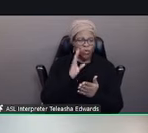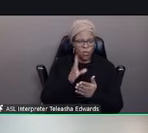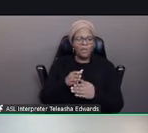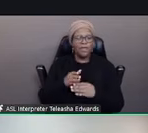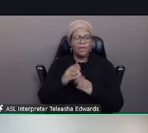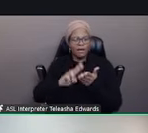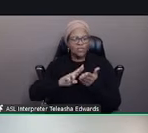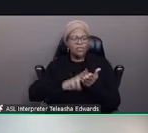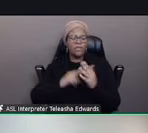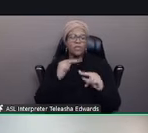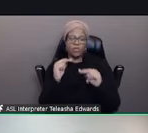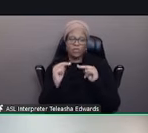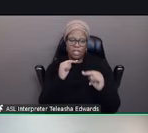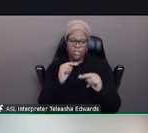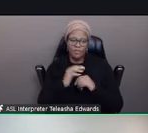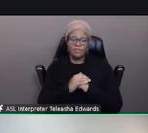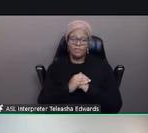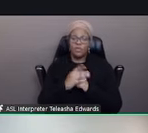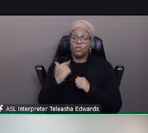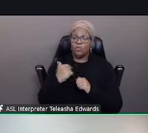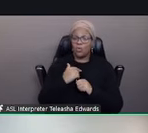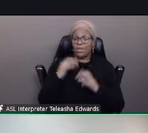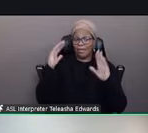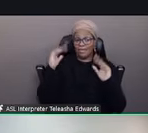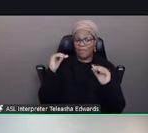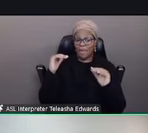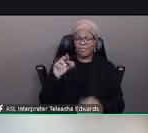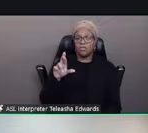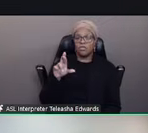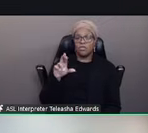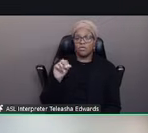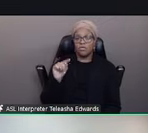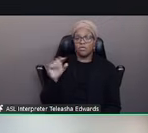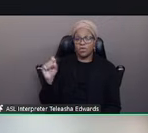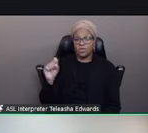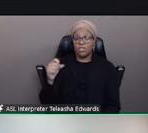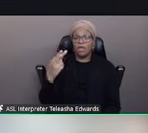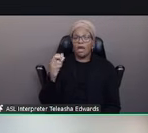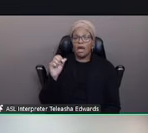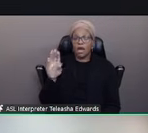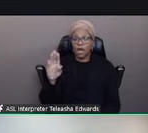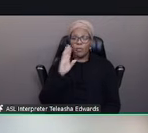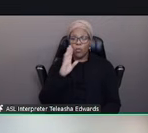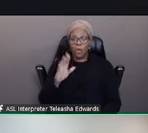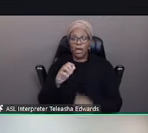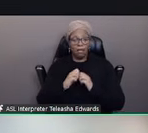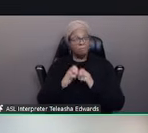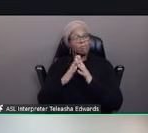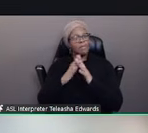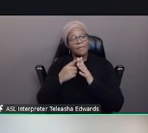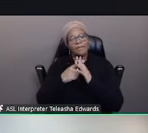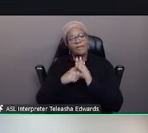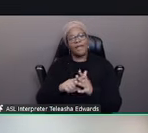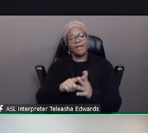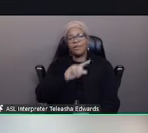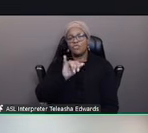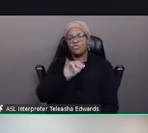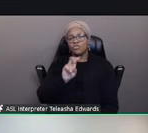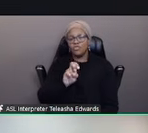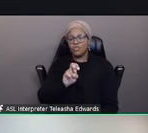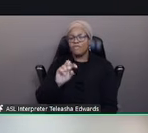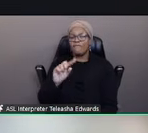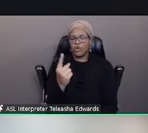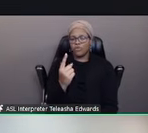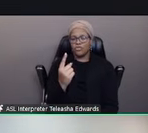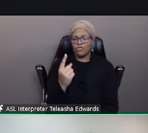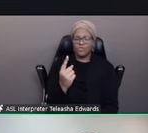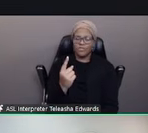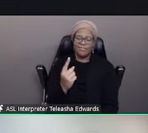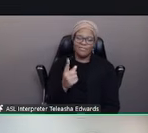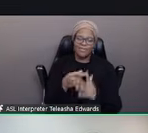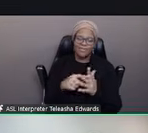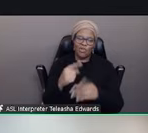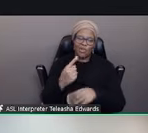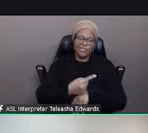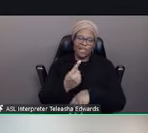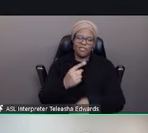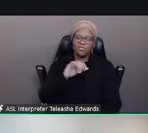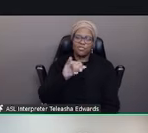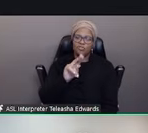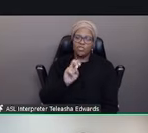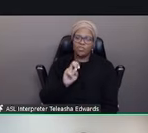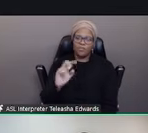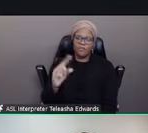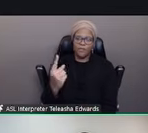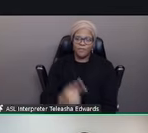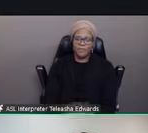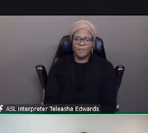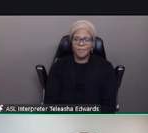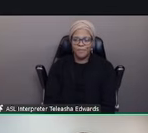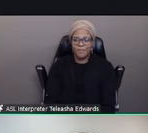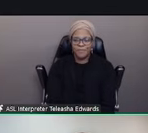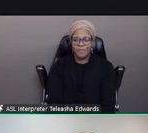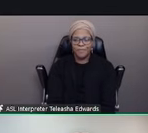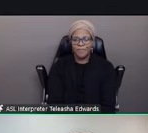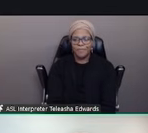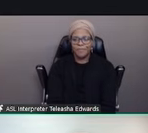And then we expect that the roots hubs will begin on June 1st would be the start date.